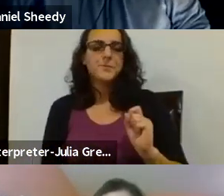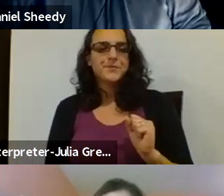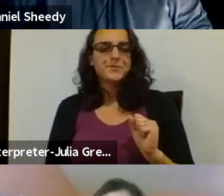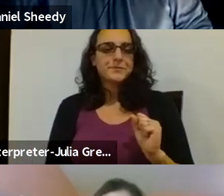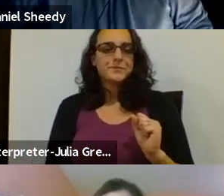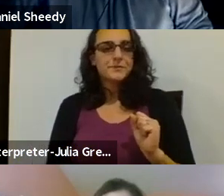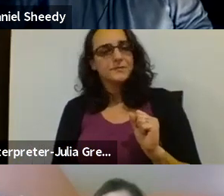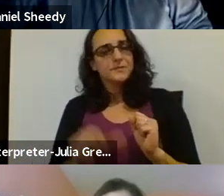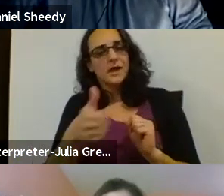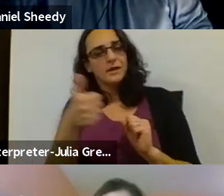Christina Scilingo: Another thing that we've been working on.